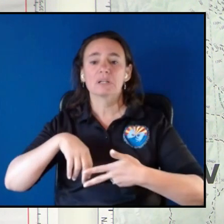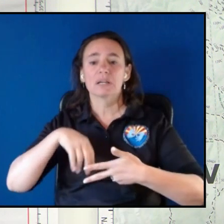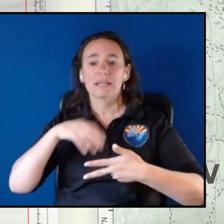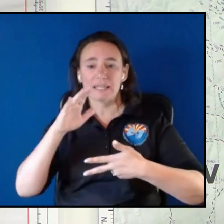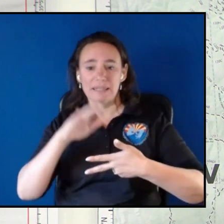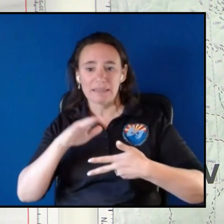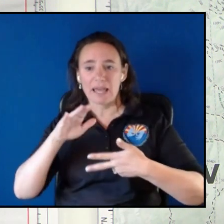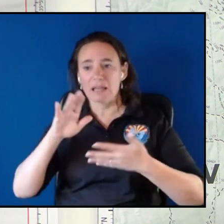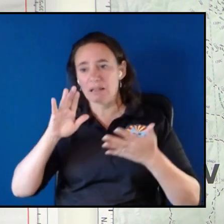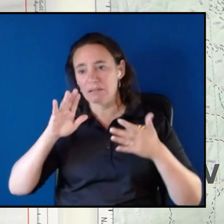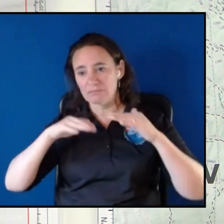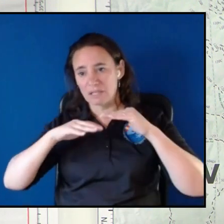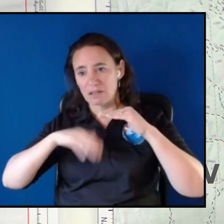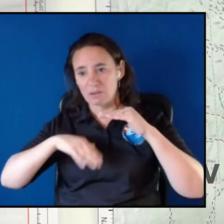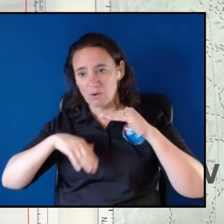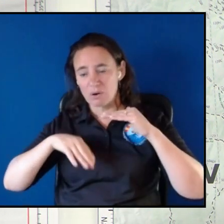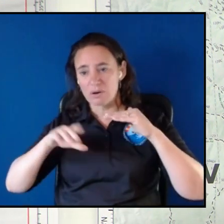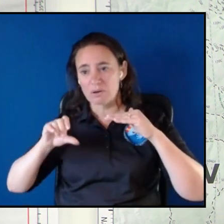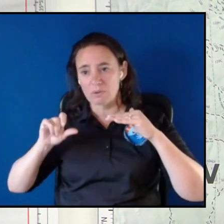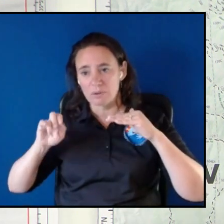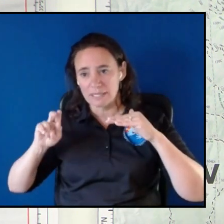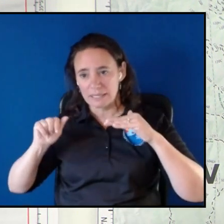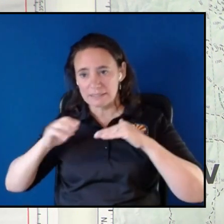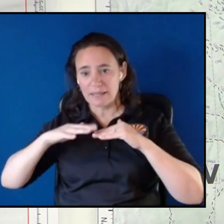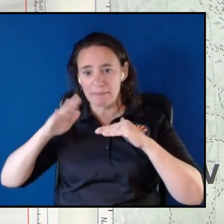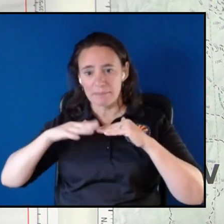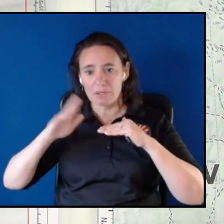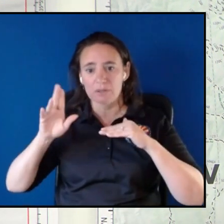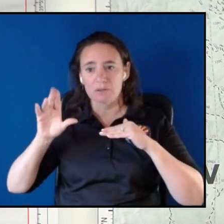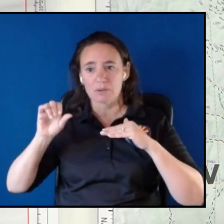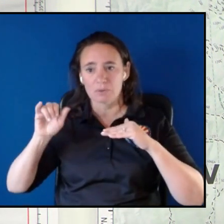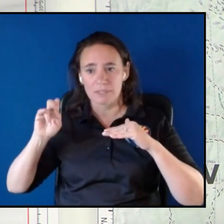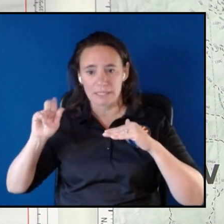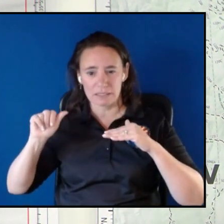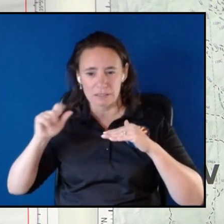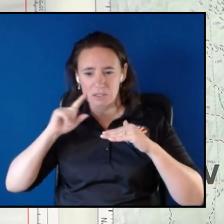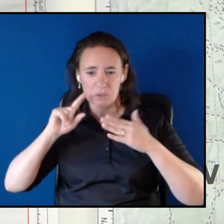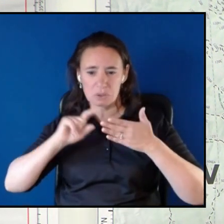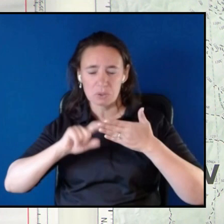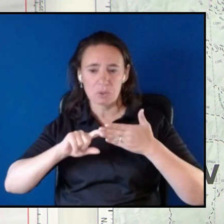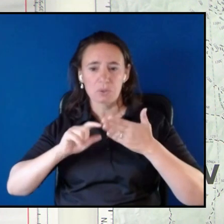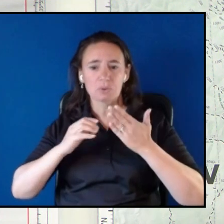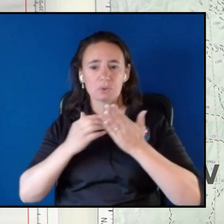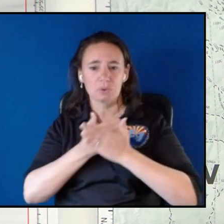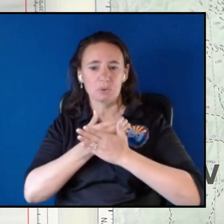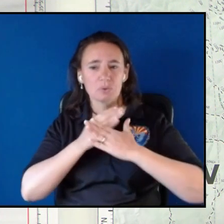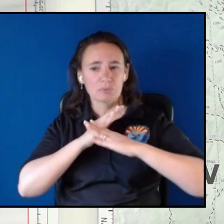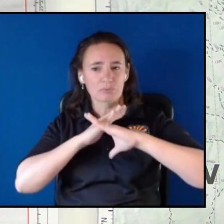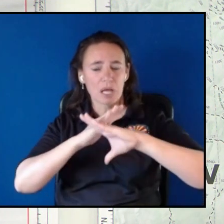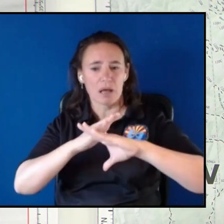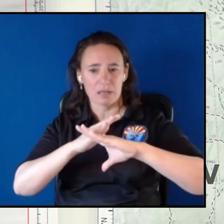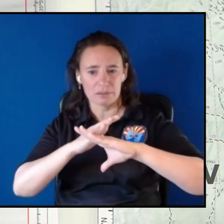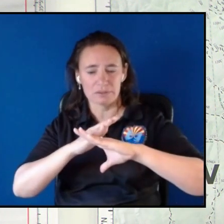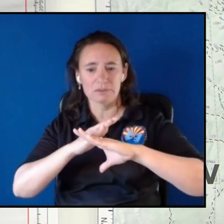You'll notice that the new roadblocks out there kind of highlight the the areas now where we we don't